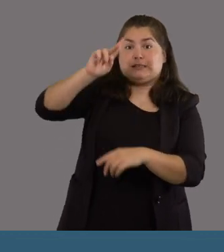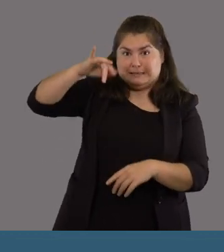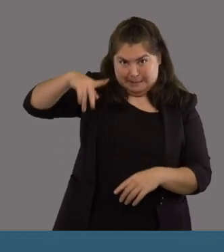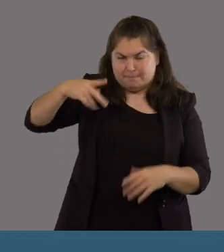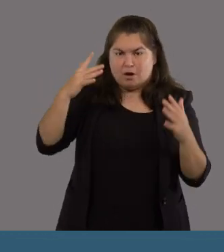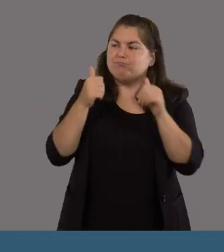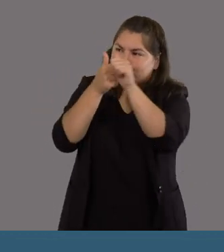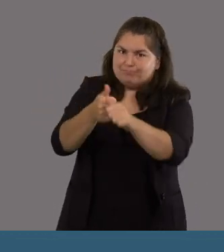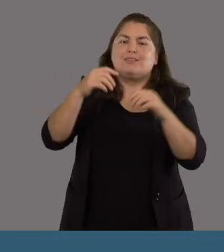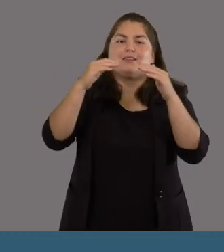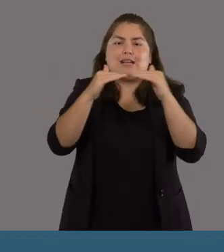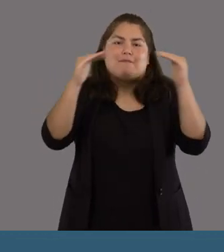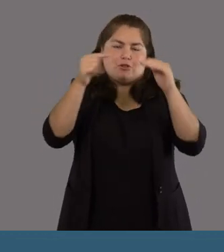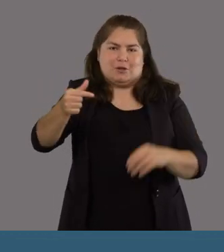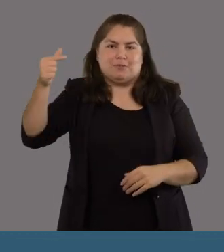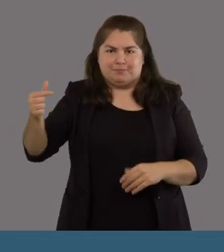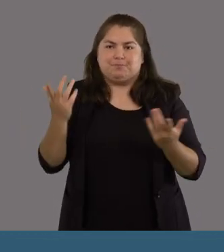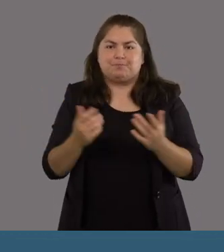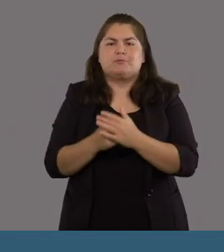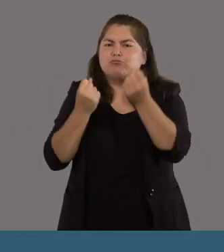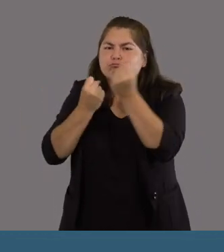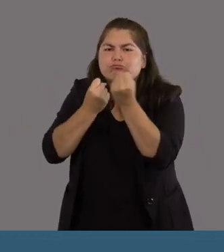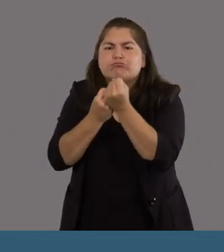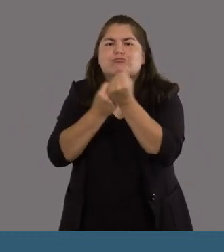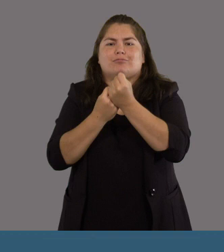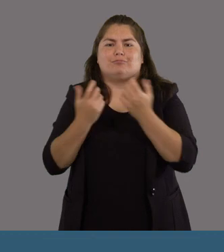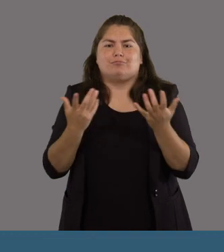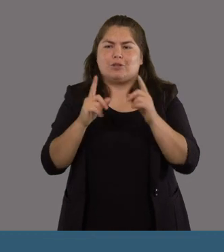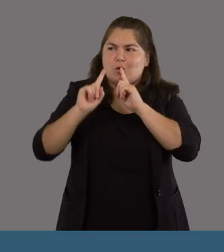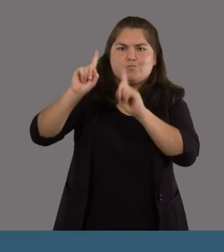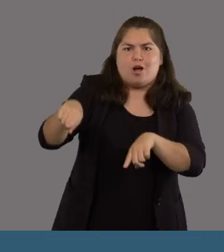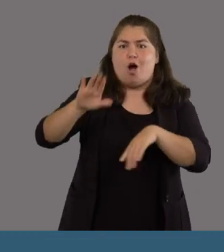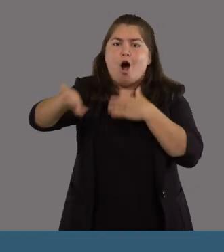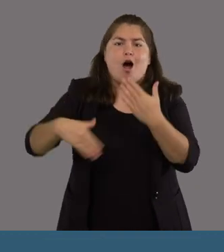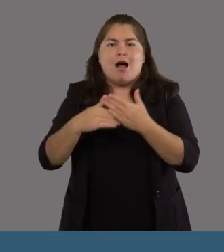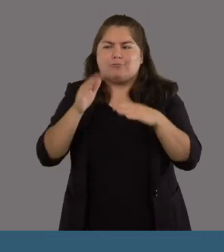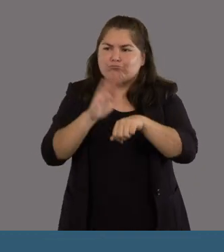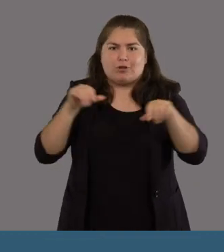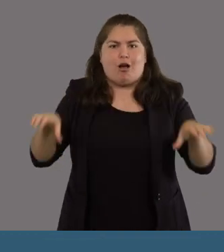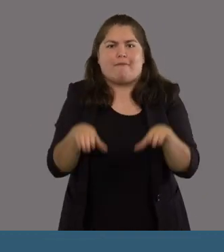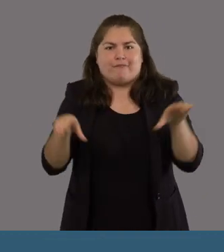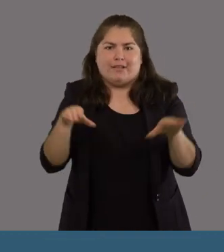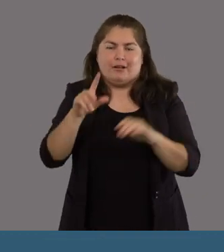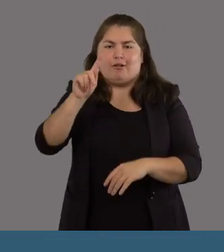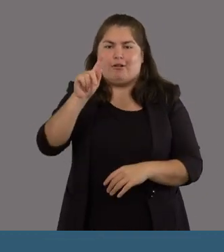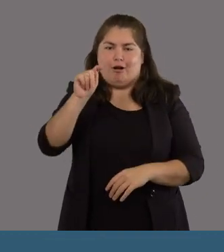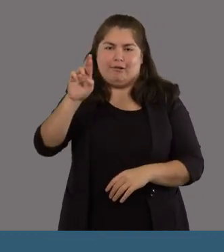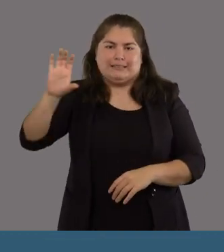levels of government, advocate for the answering of all Calls to Action from the TRC.